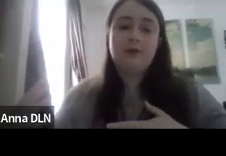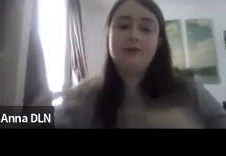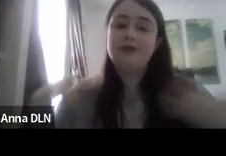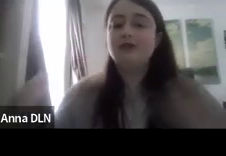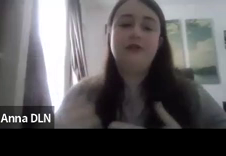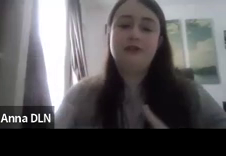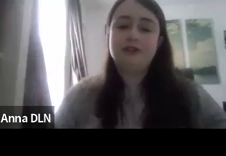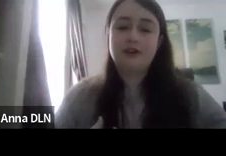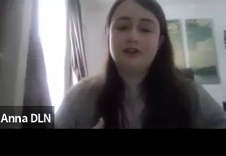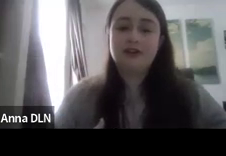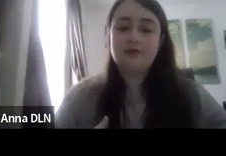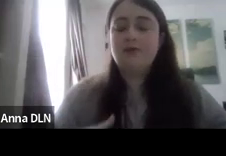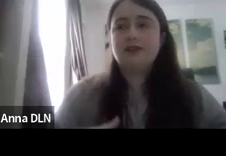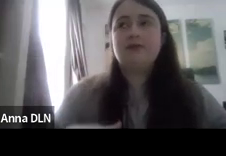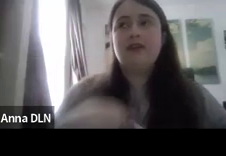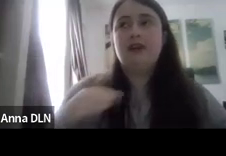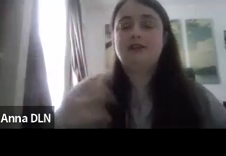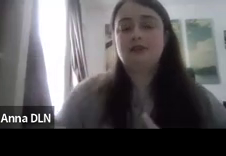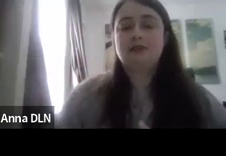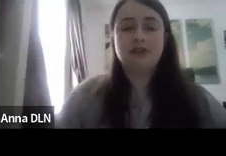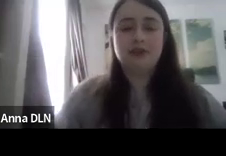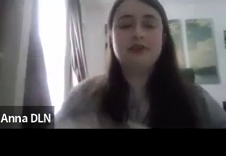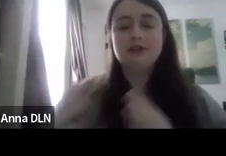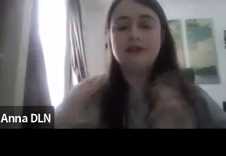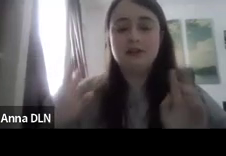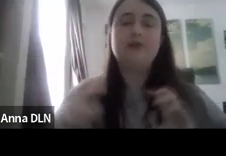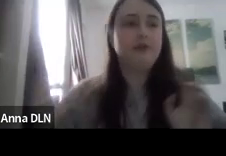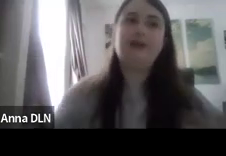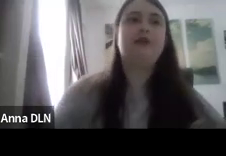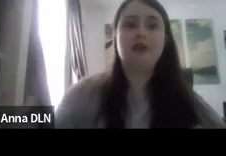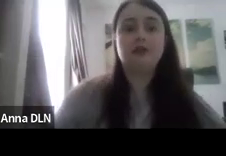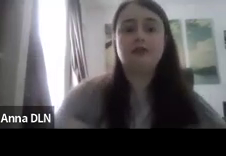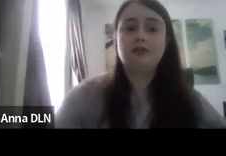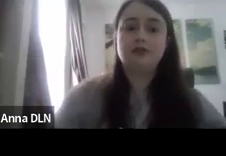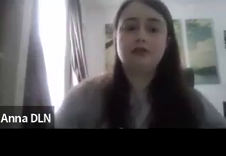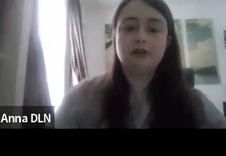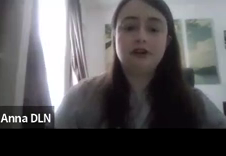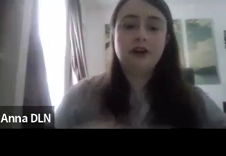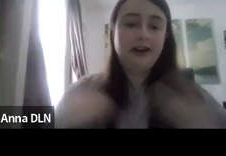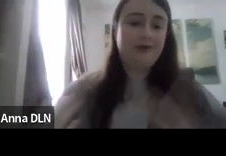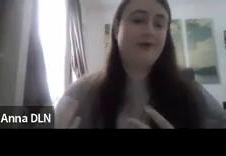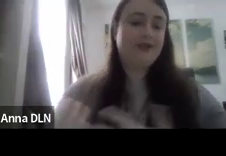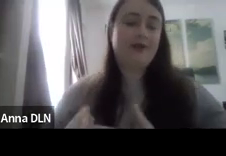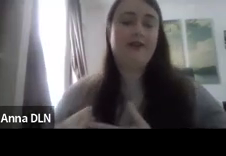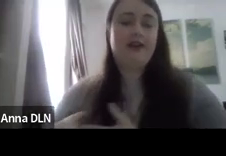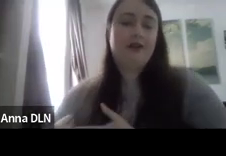So don't feel discouraged if what would make something accessible to you isn't a typical thing at your institution. I would always start by thinking